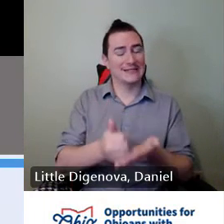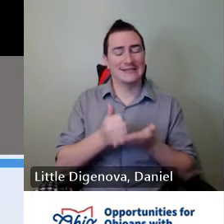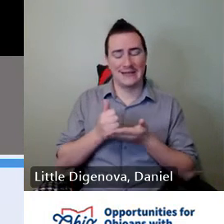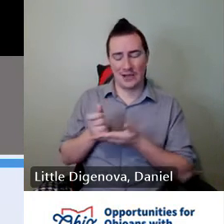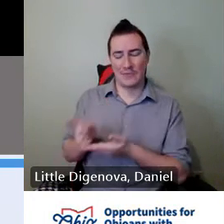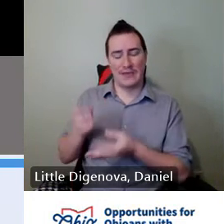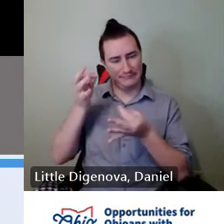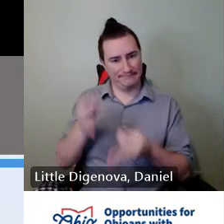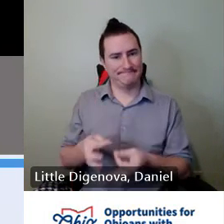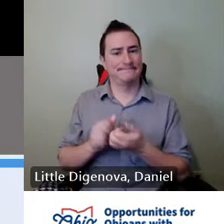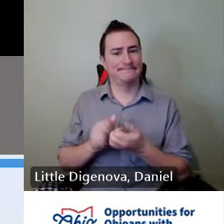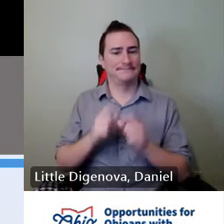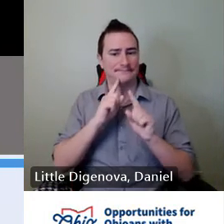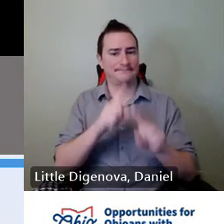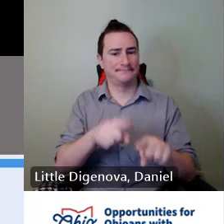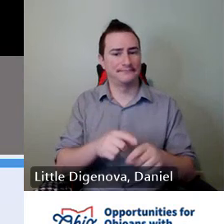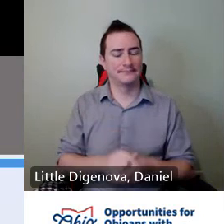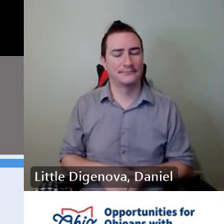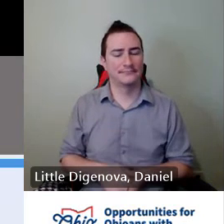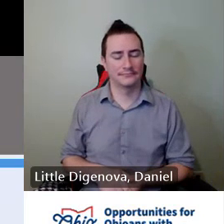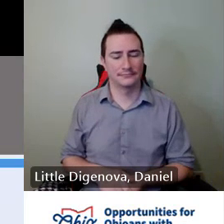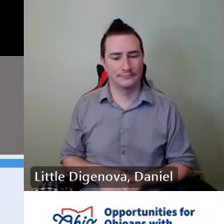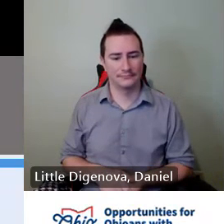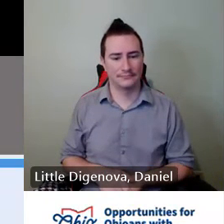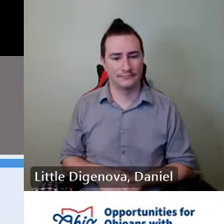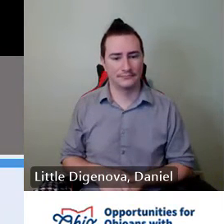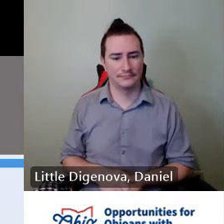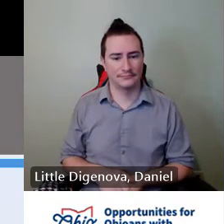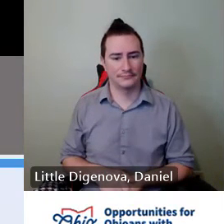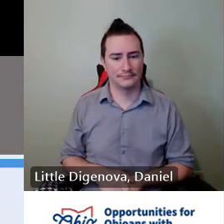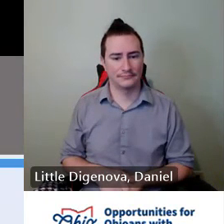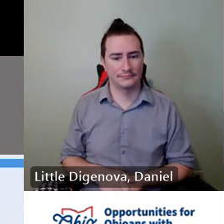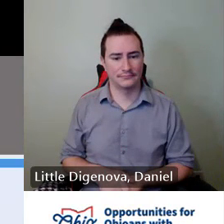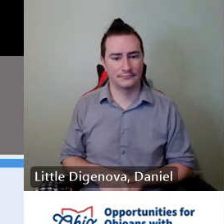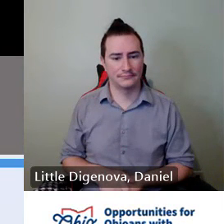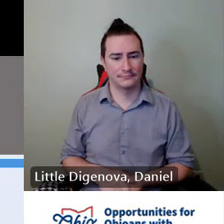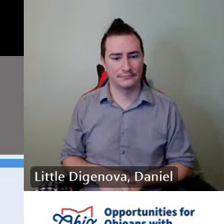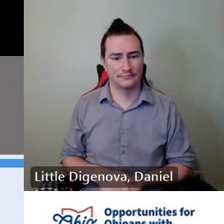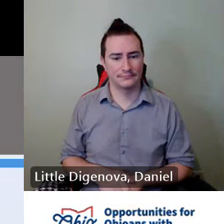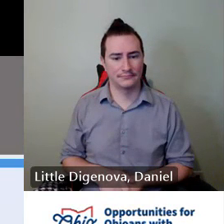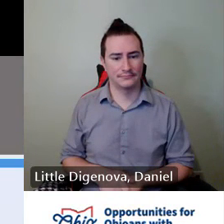During this conversation it's important the employer reminds the employee that